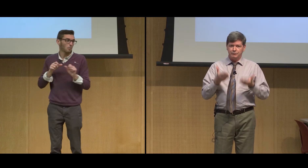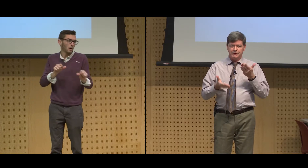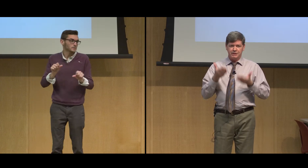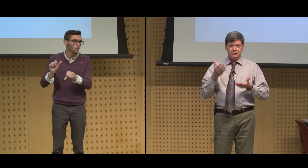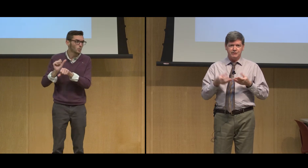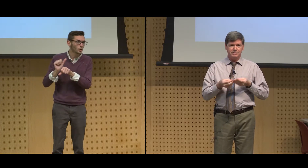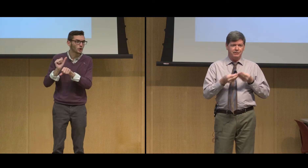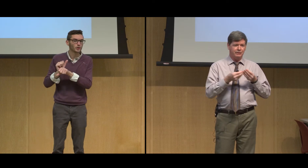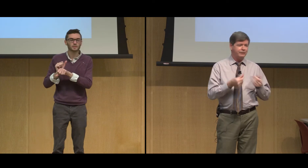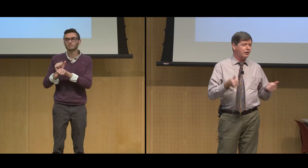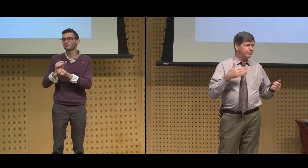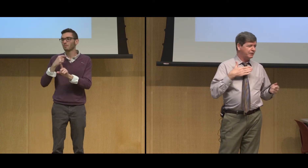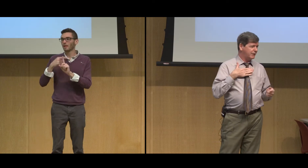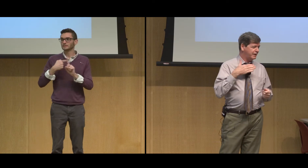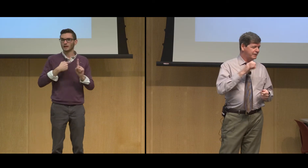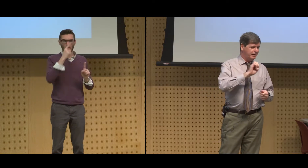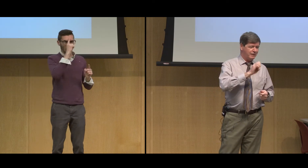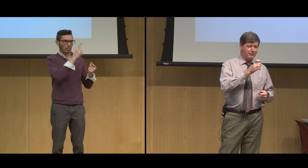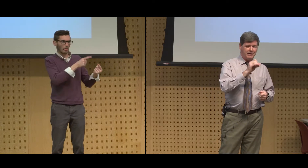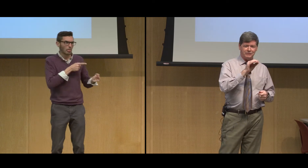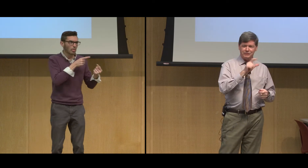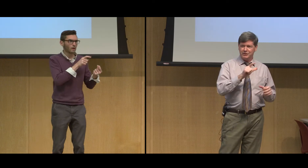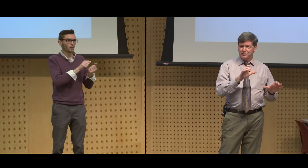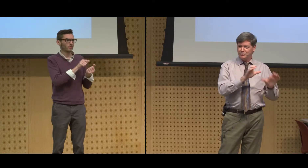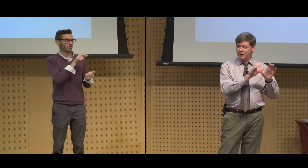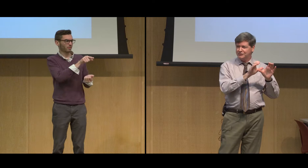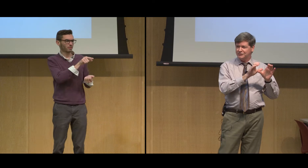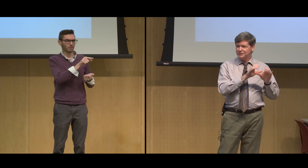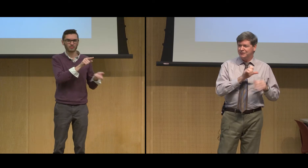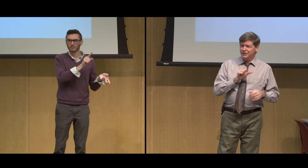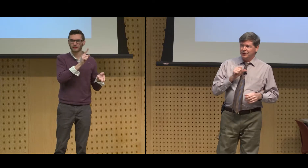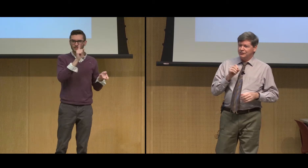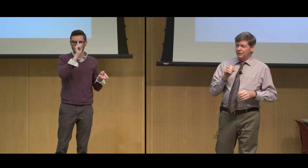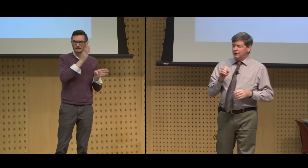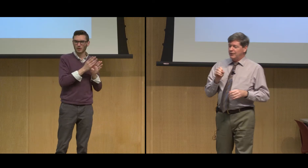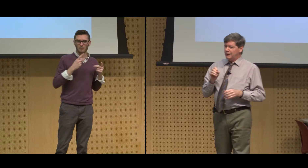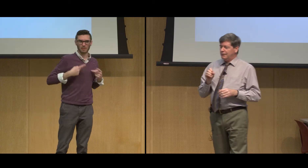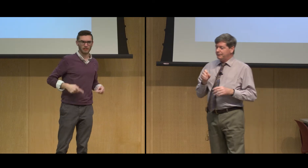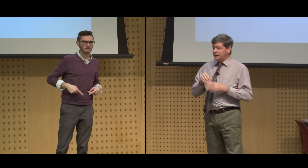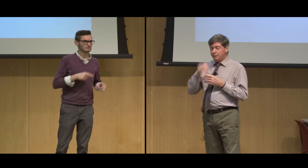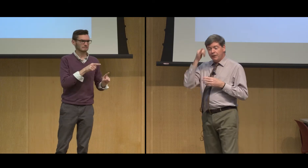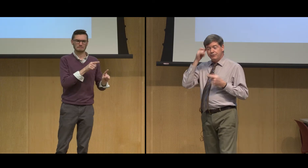as potentially solving my existential crisis. So, um, in Buffalo,